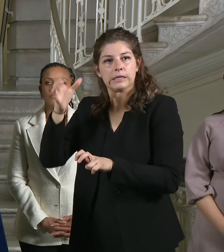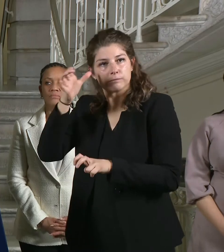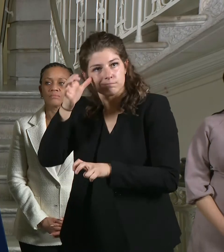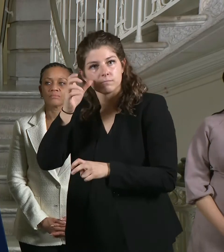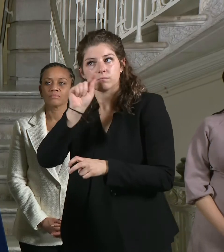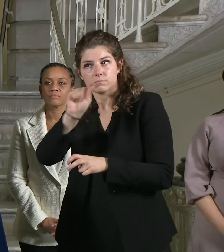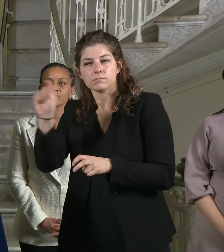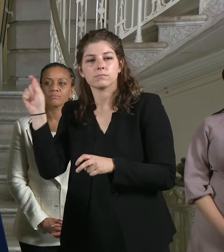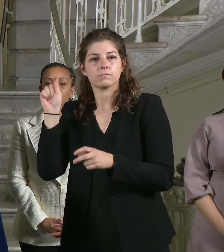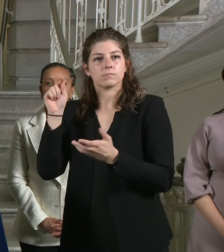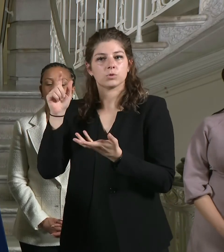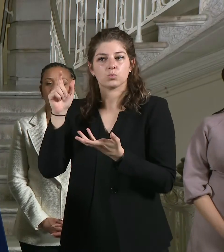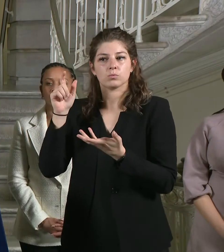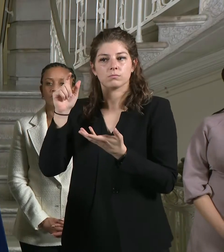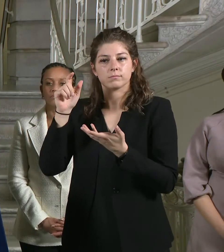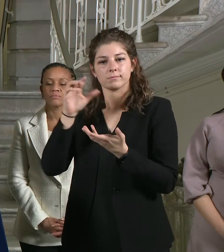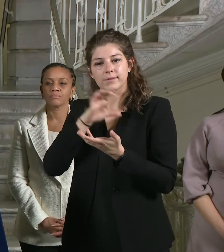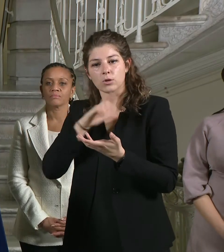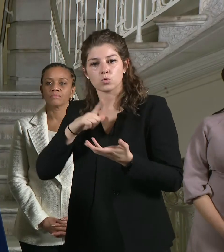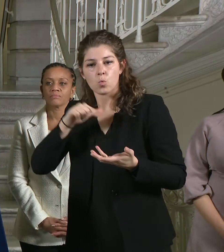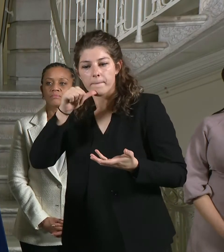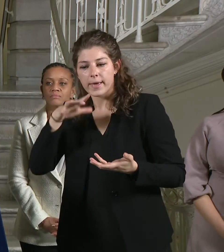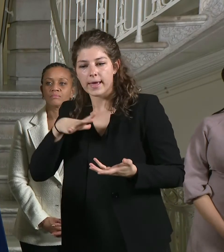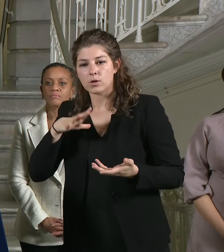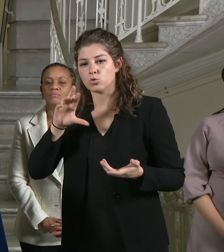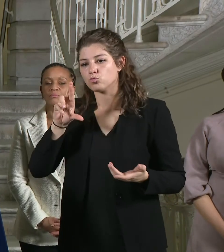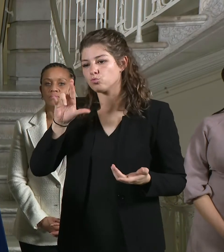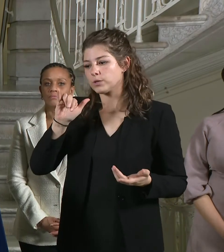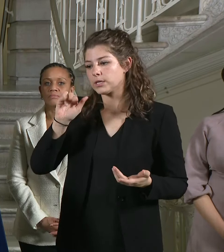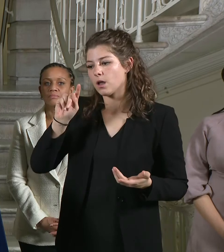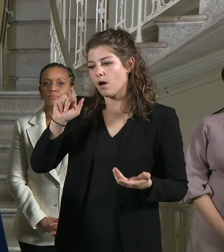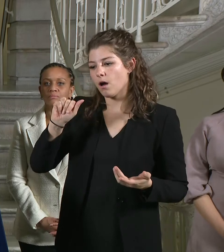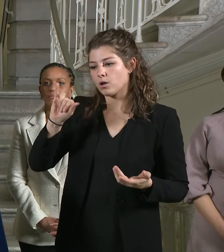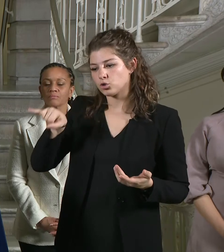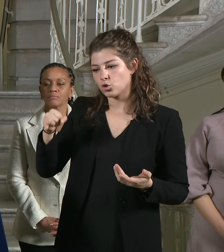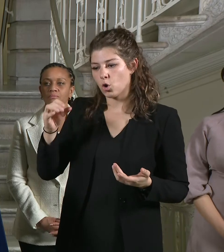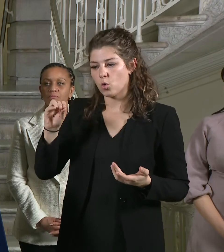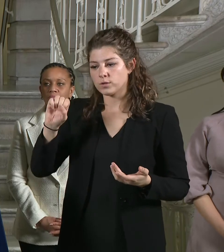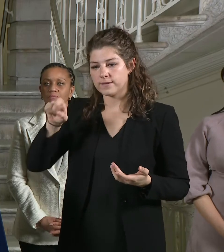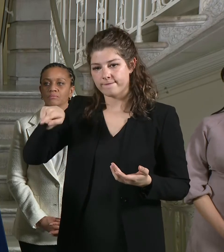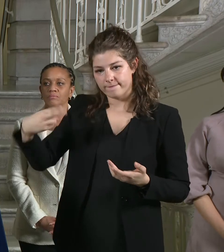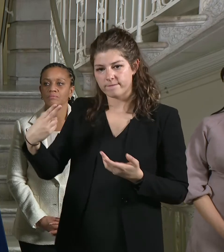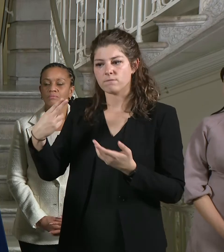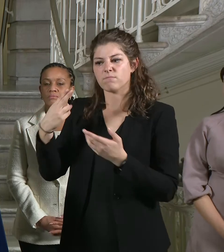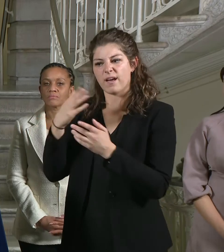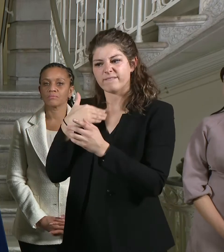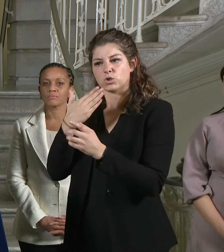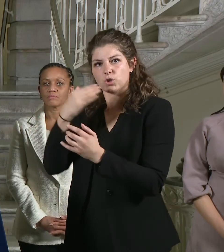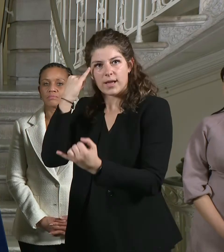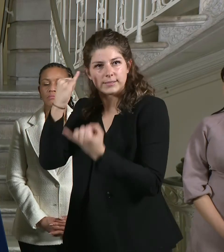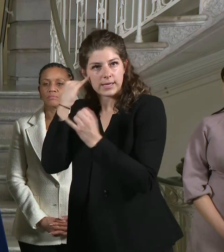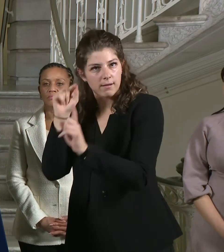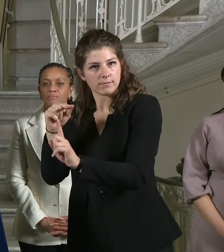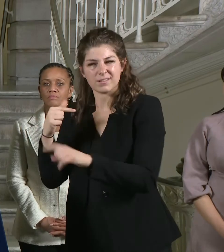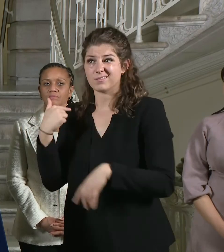THE RIGHT THING